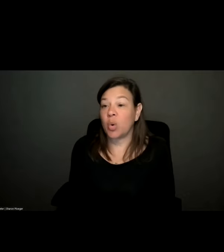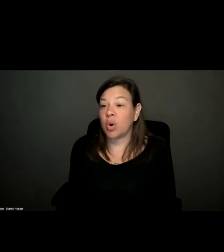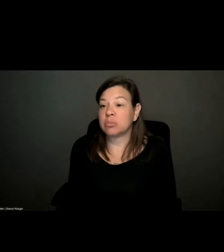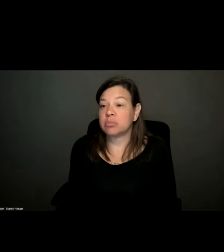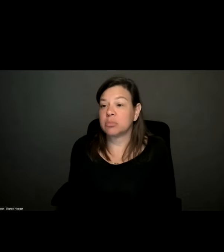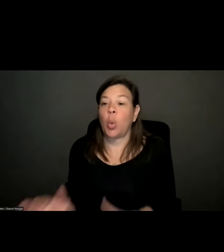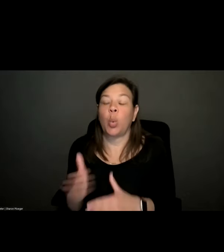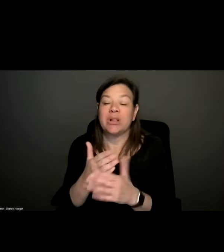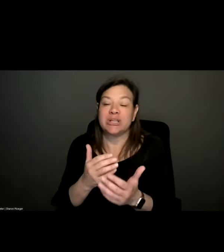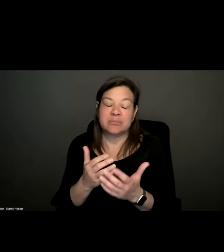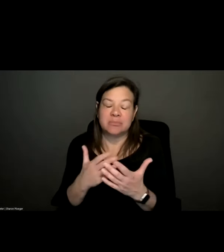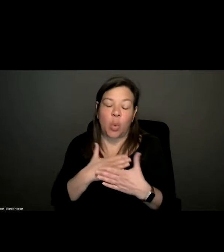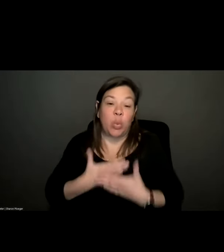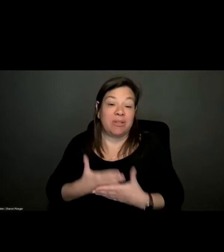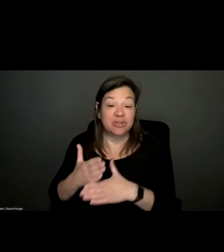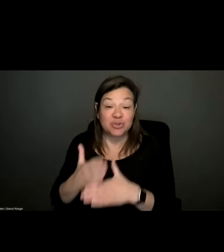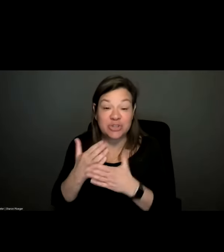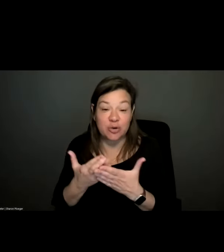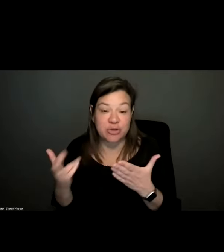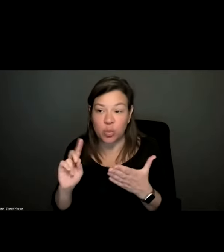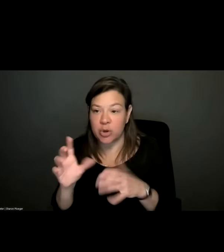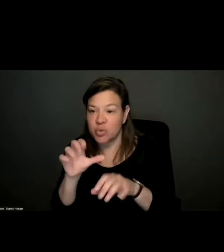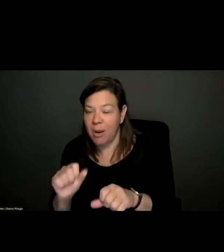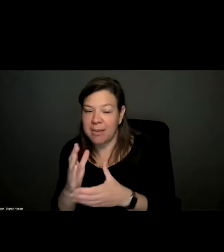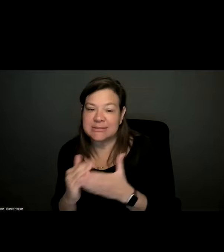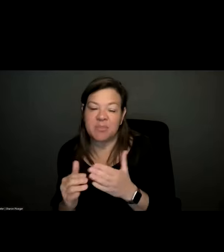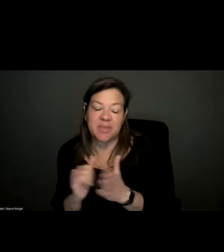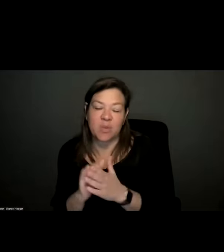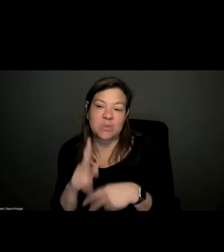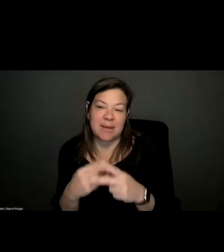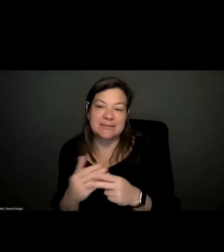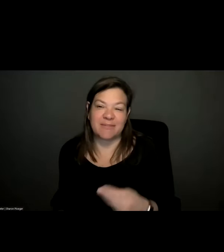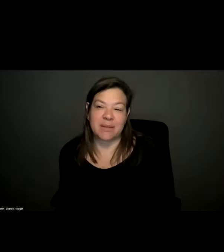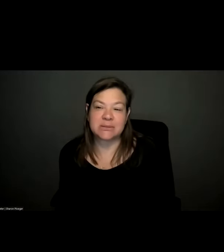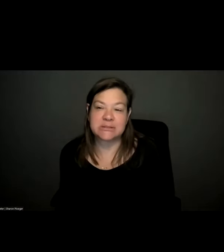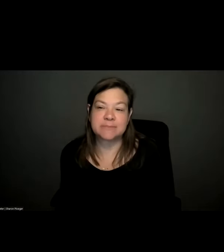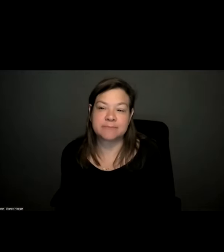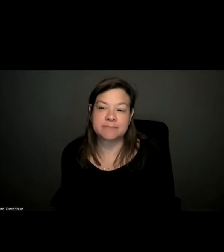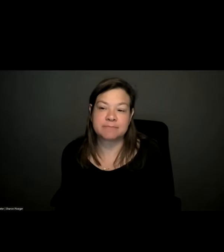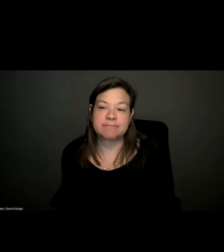like, you know, where you got something and things like that. And I think those kinds of things are very important